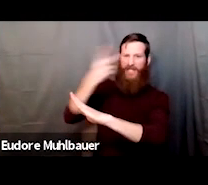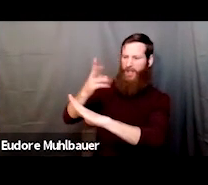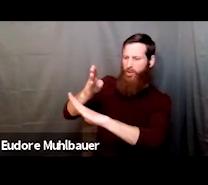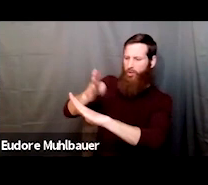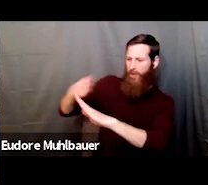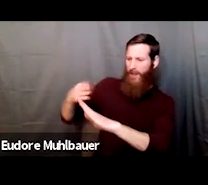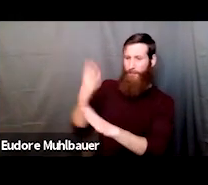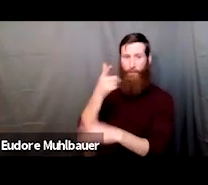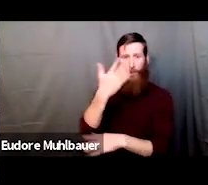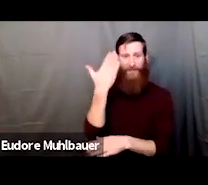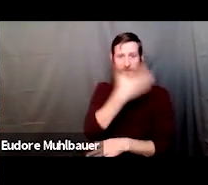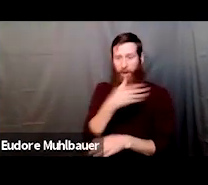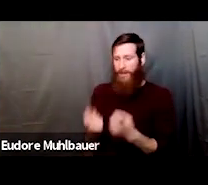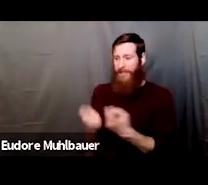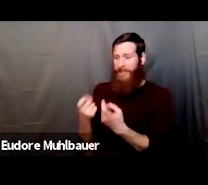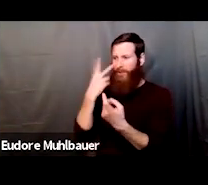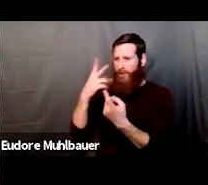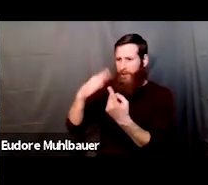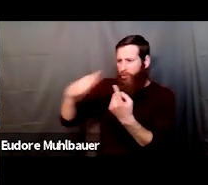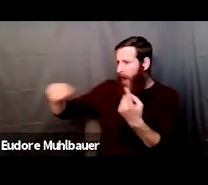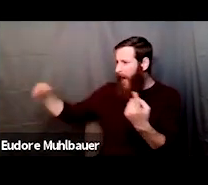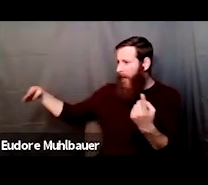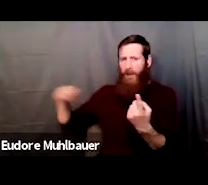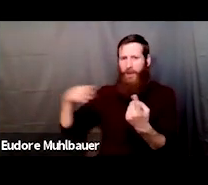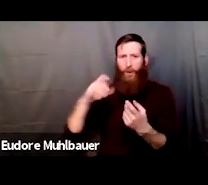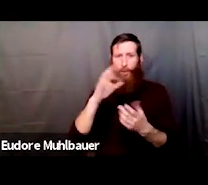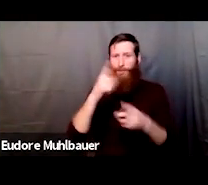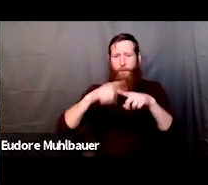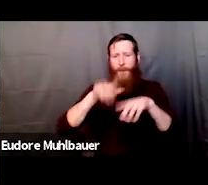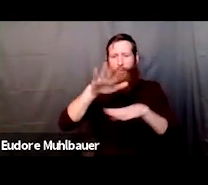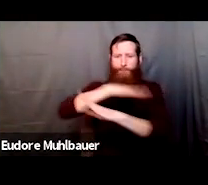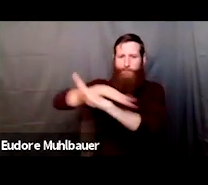Maybe all the way across the little slope that you are on or the feature that you are on